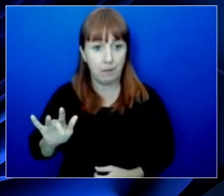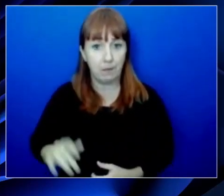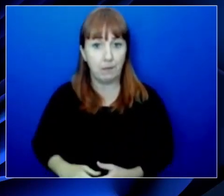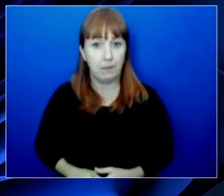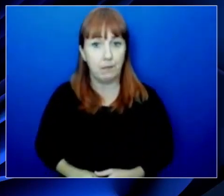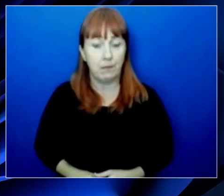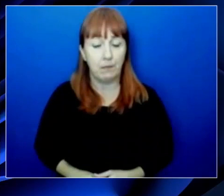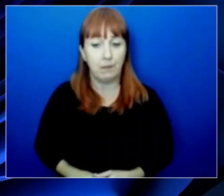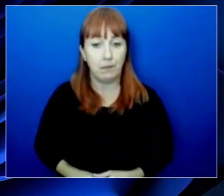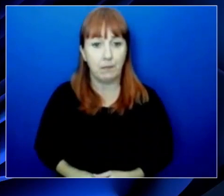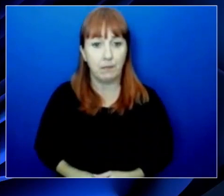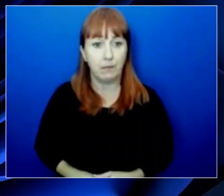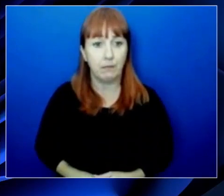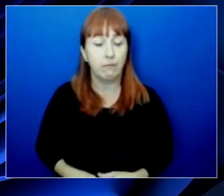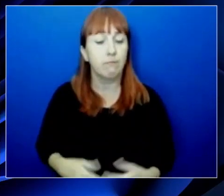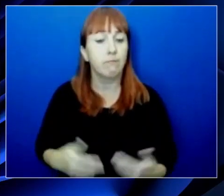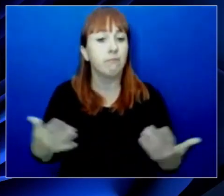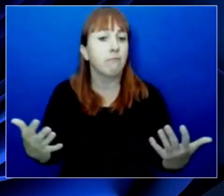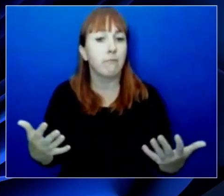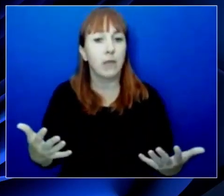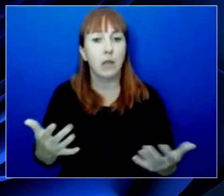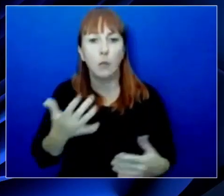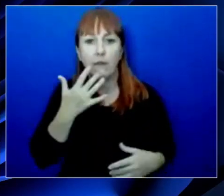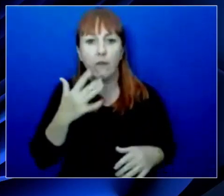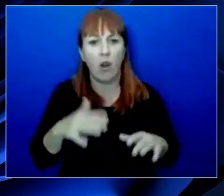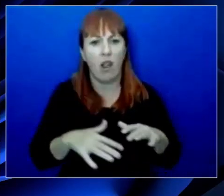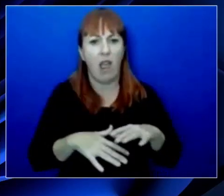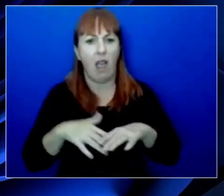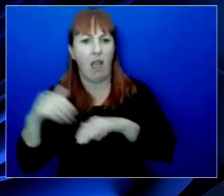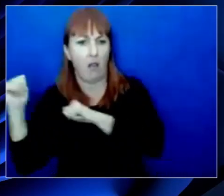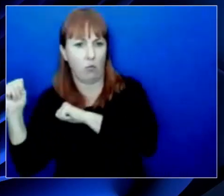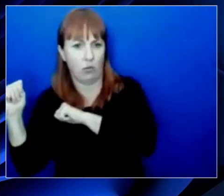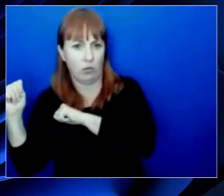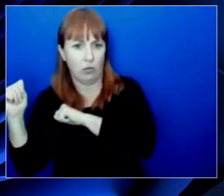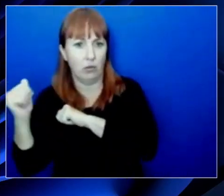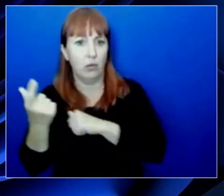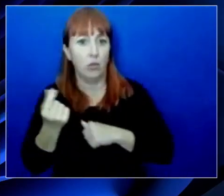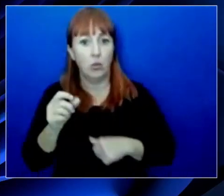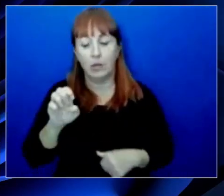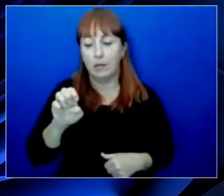And let's say that I want to get out of this section. I can simply press the escape key,